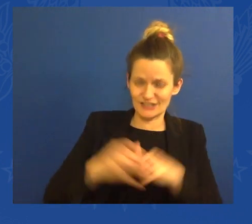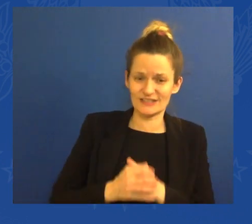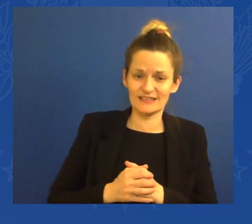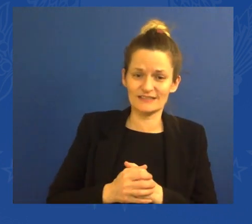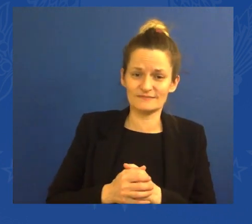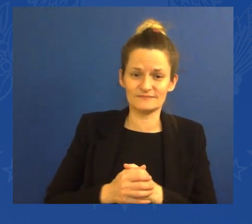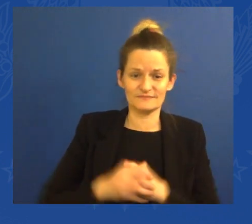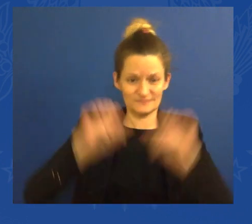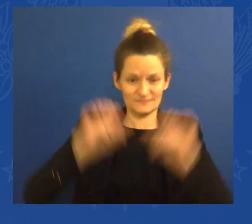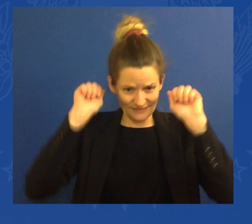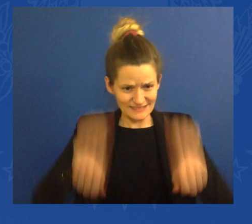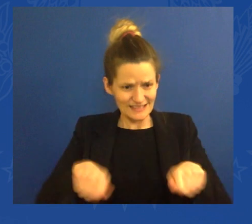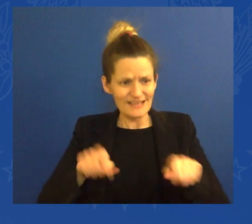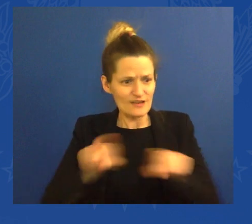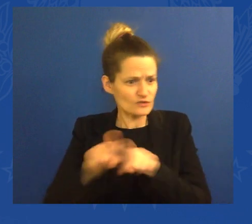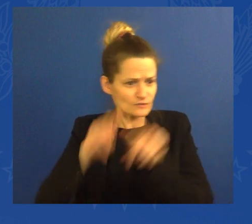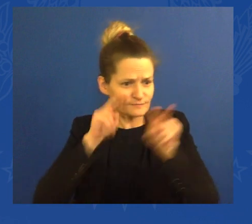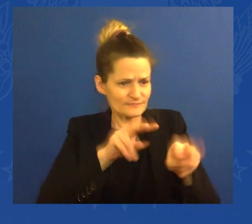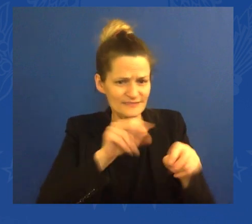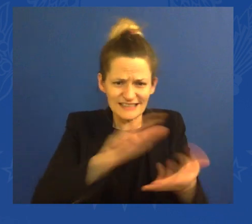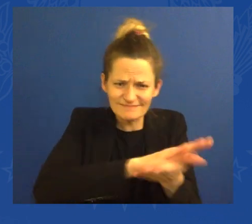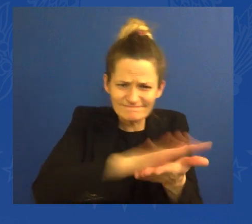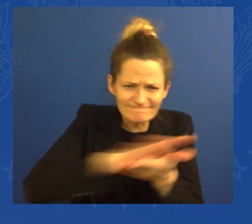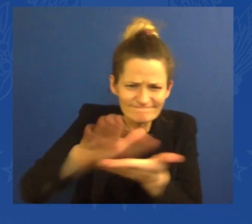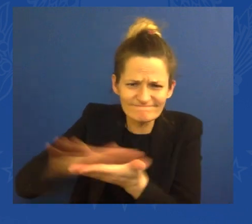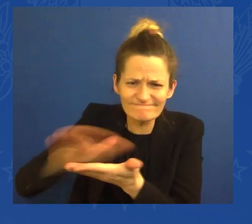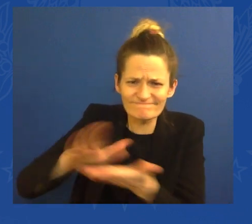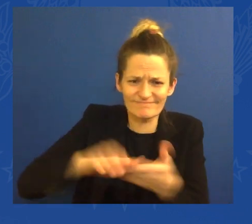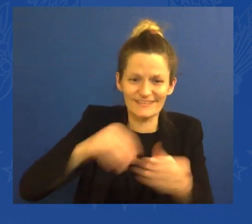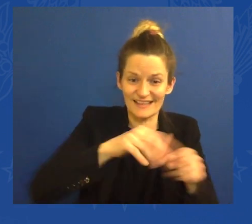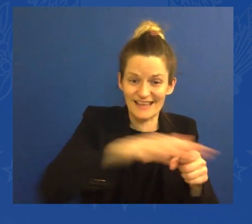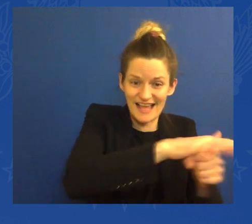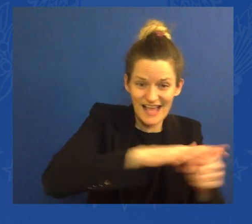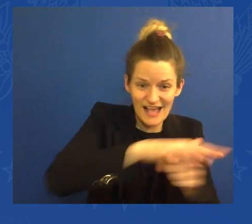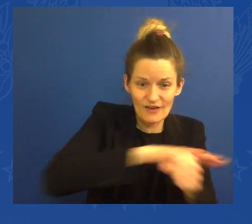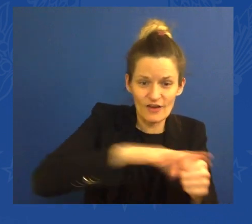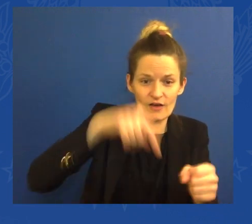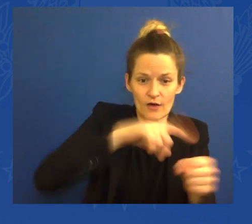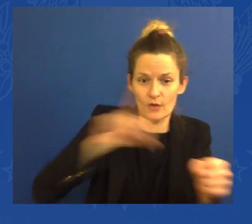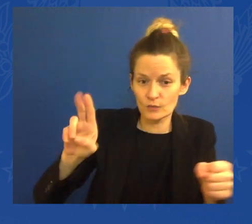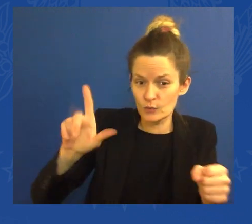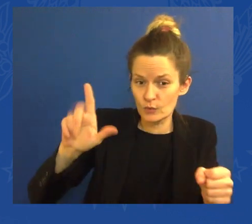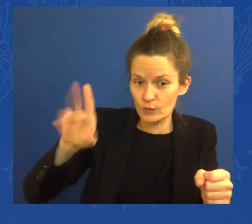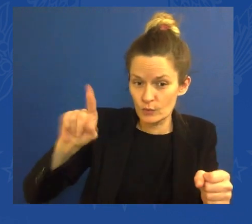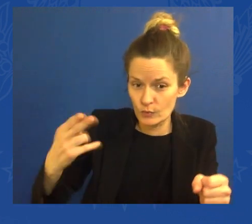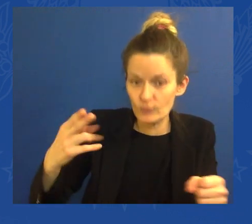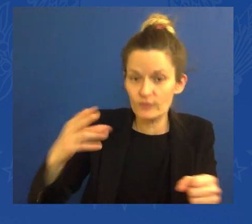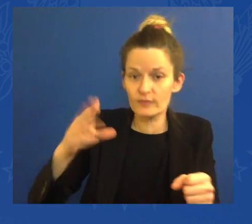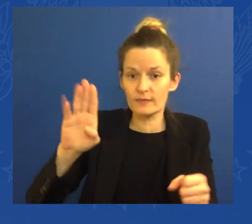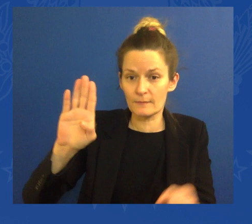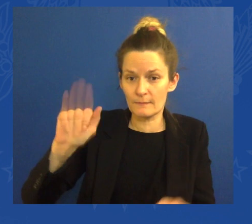Look, these investments will help fortify our port